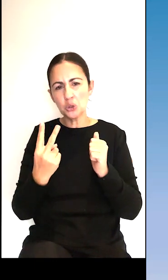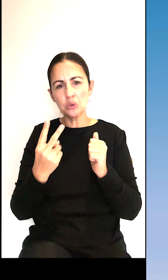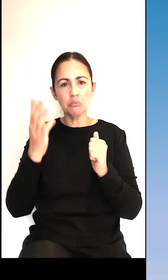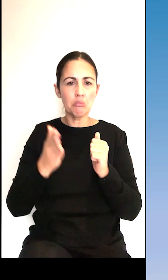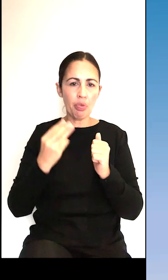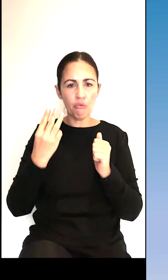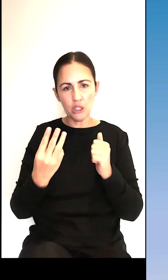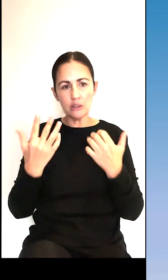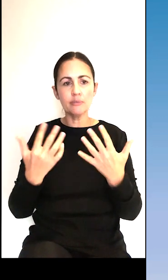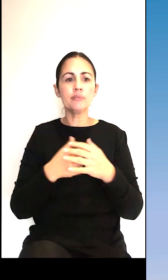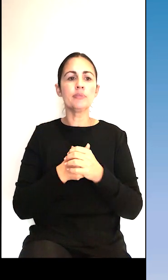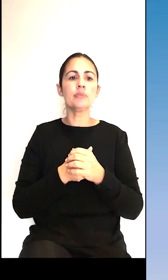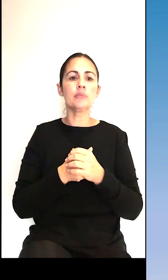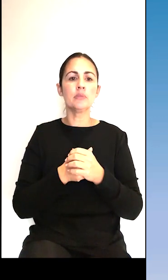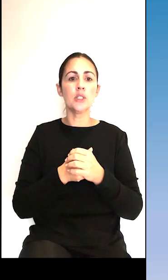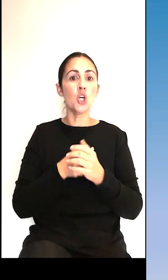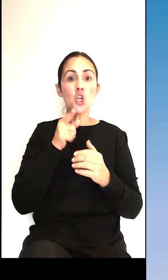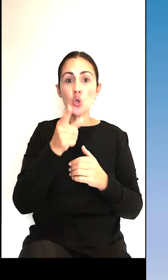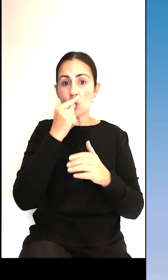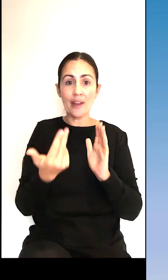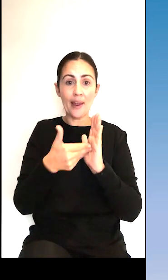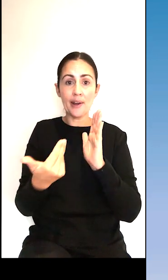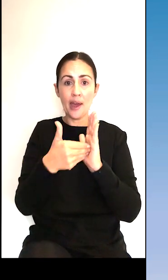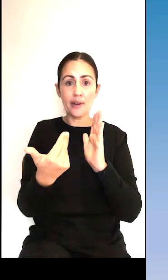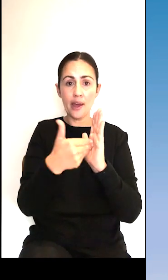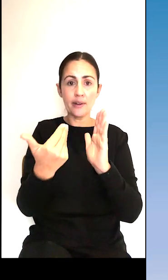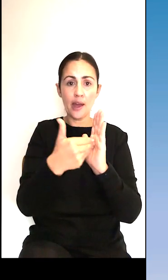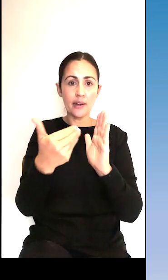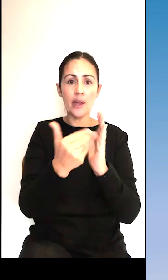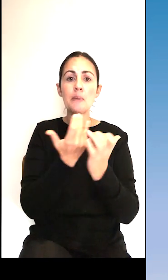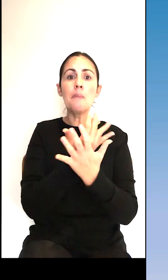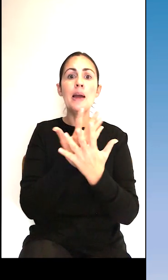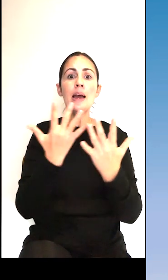and just noting that there is no limit to the number of documents you can upload for advance care plans.